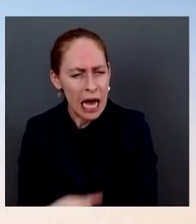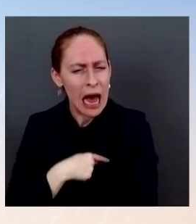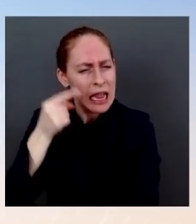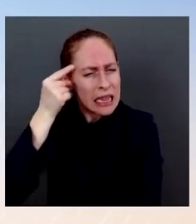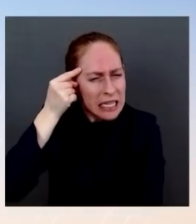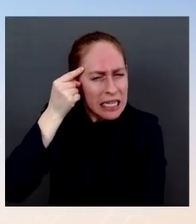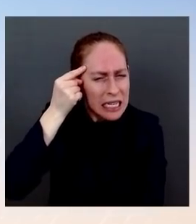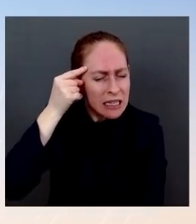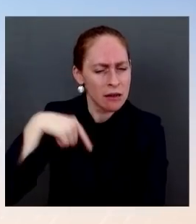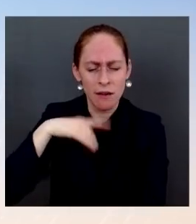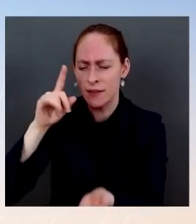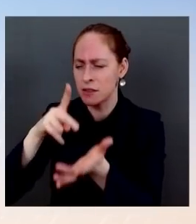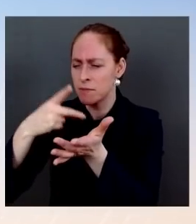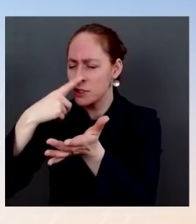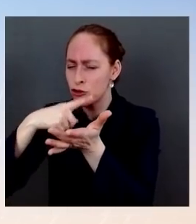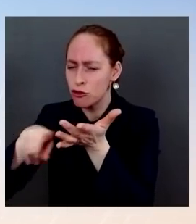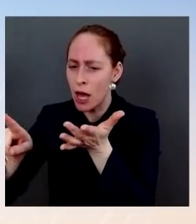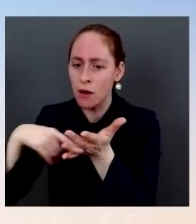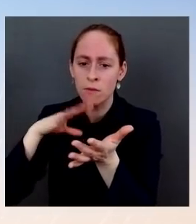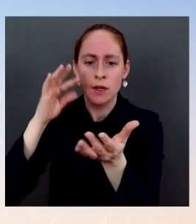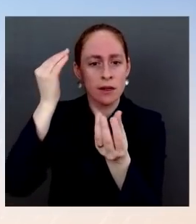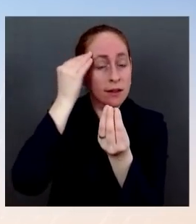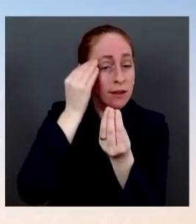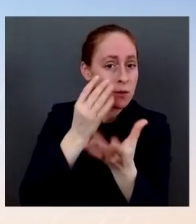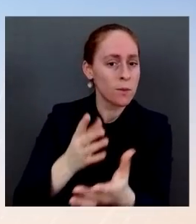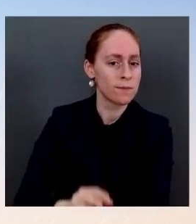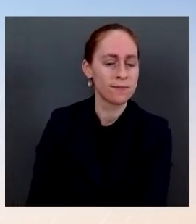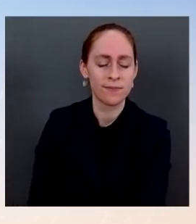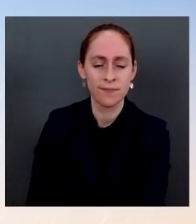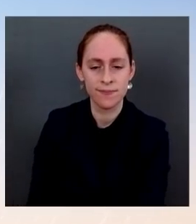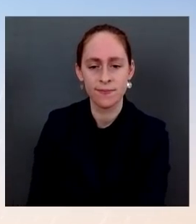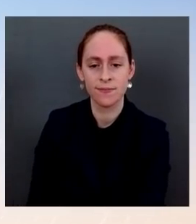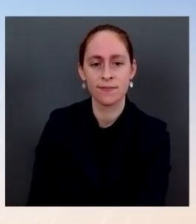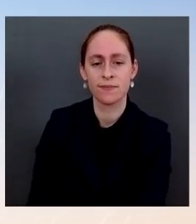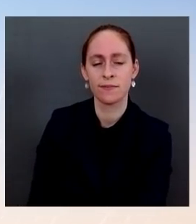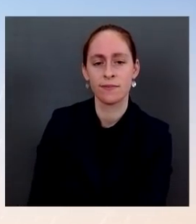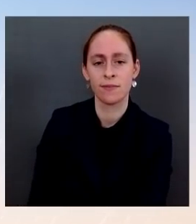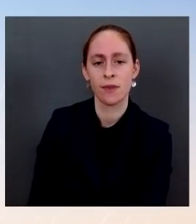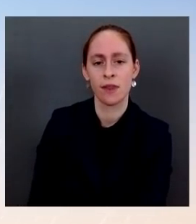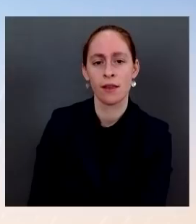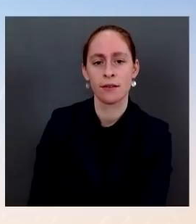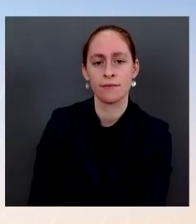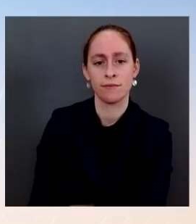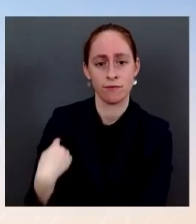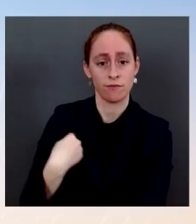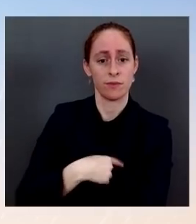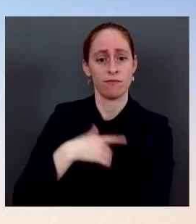is we have purchased 10 million of the Pfizer doses. We know that just over 250,000 of those